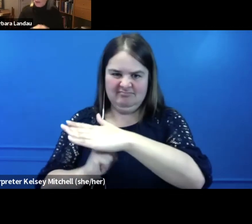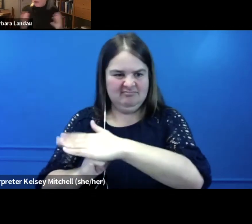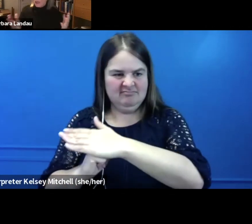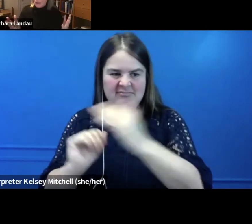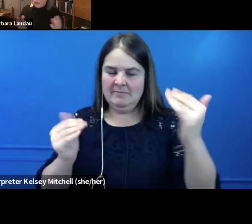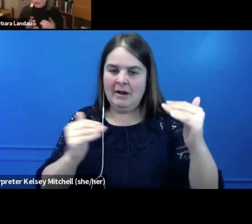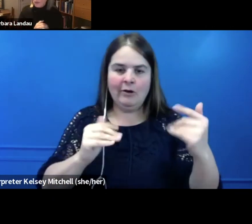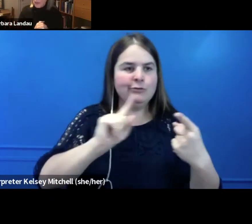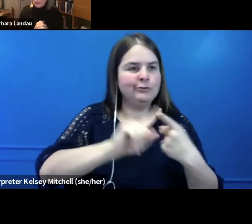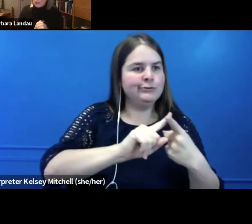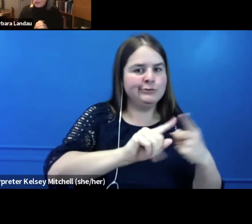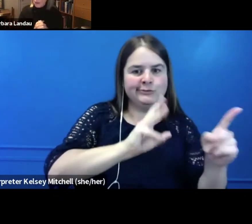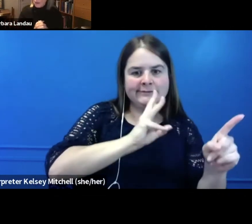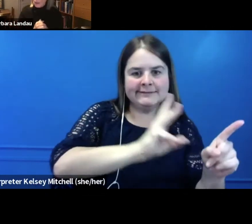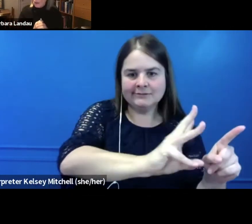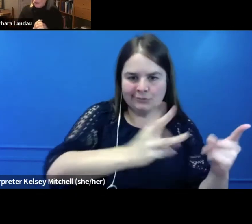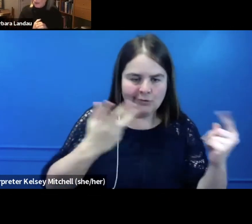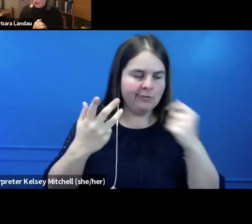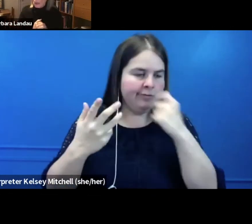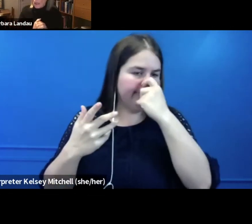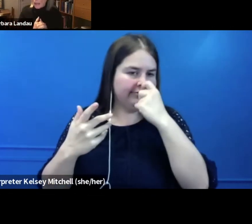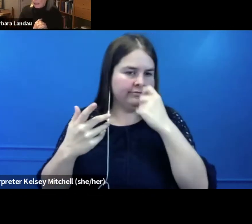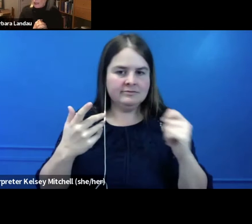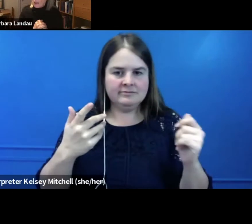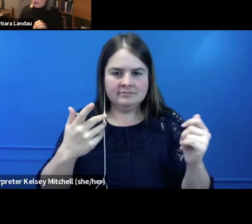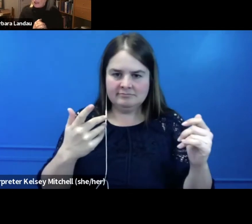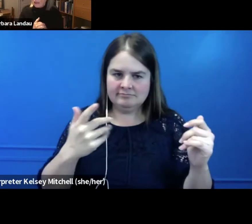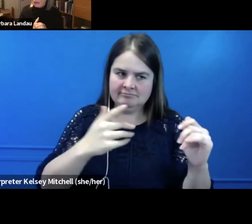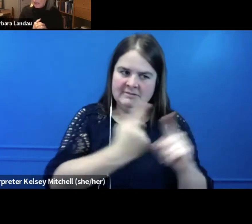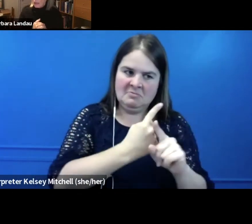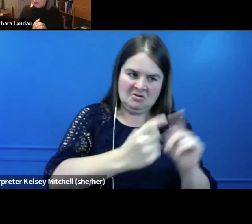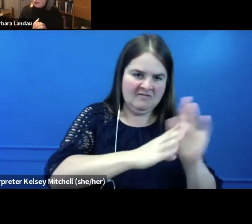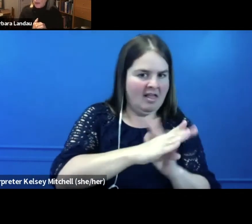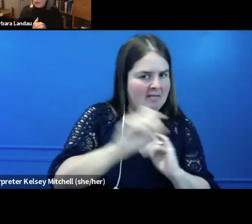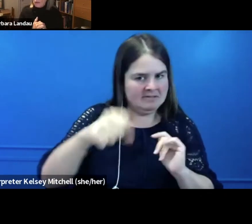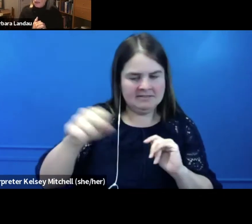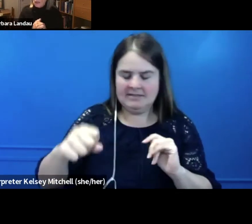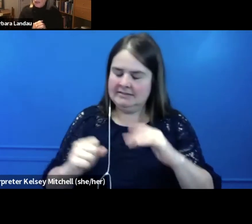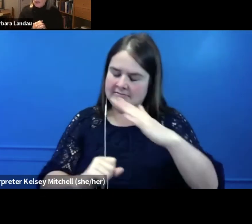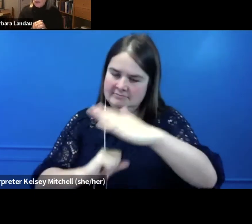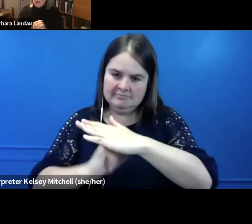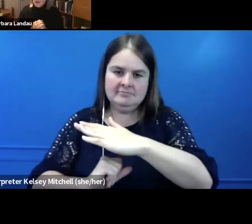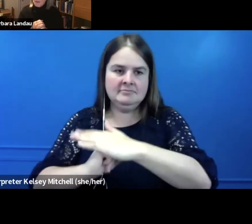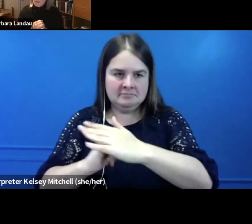chronological age matches who are who